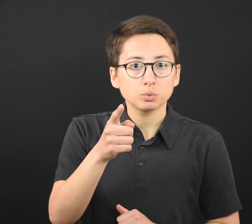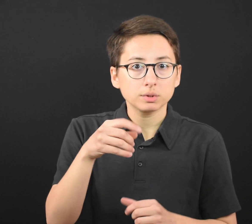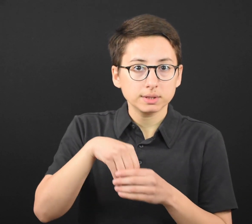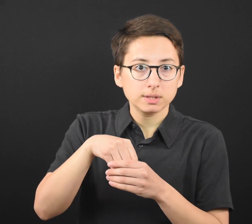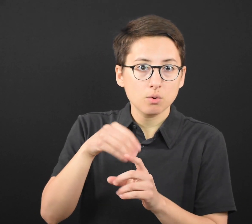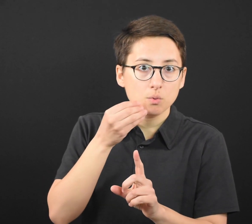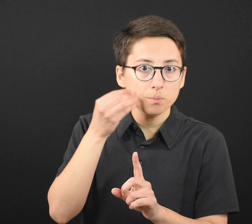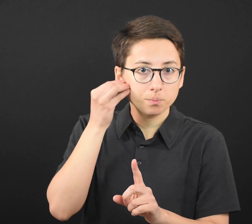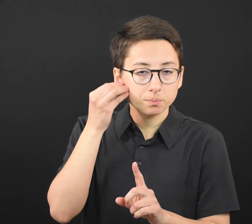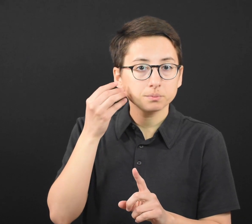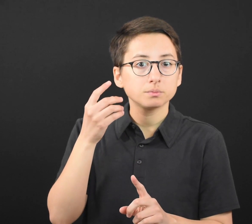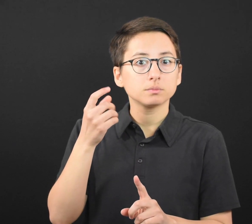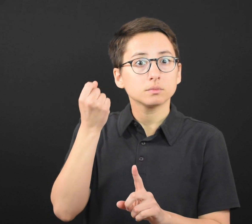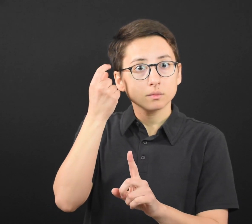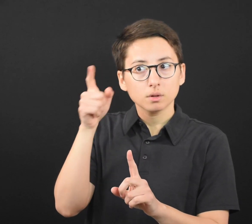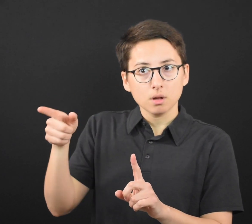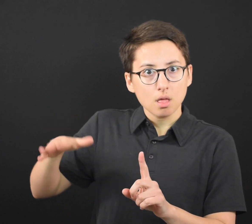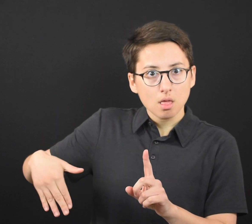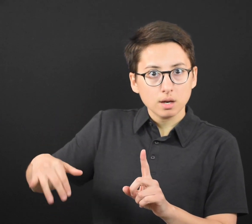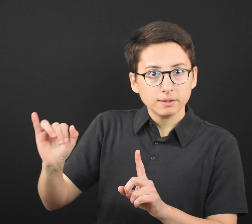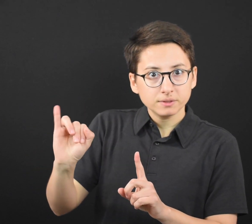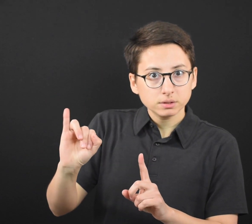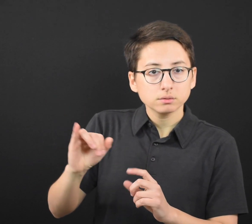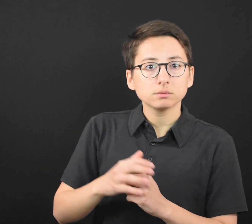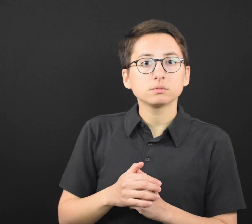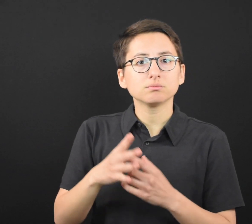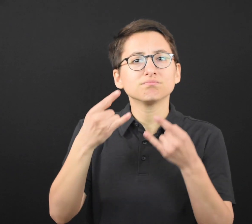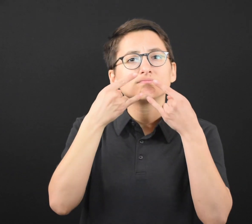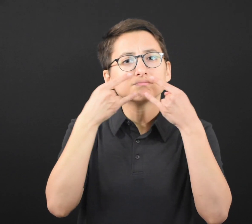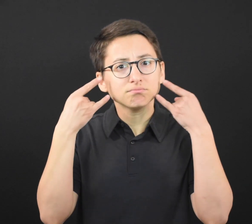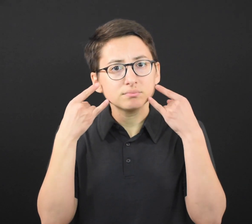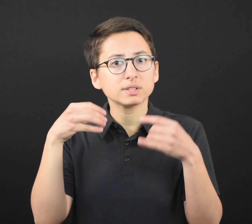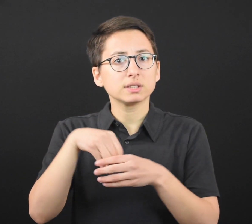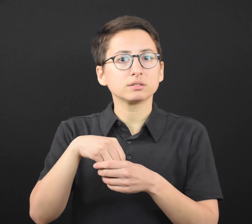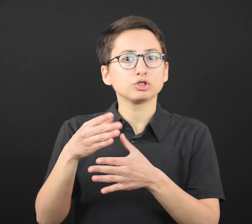household members who are not infected, and wear a mask in shared spaces.